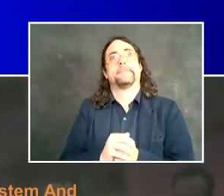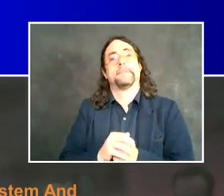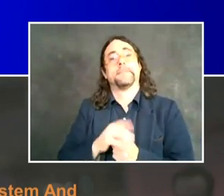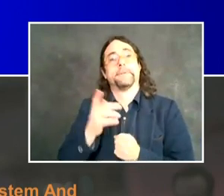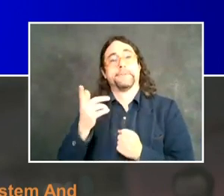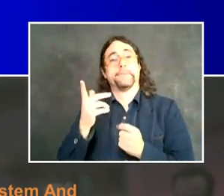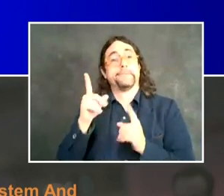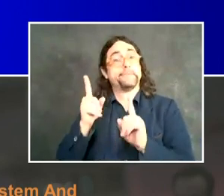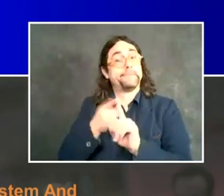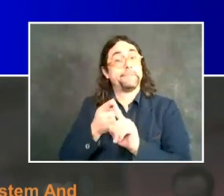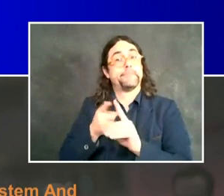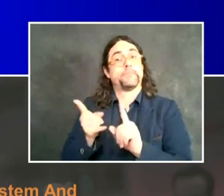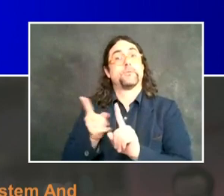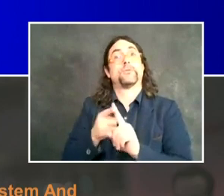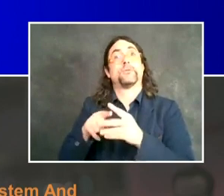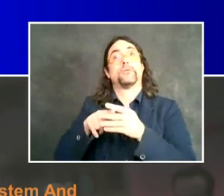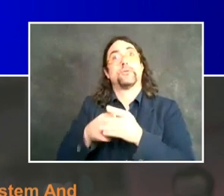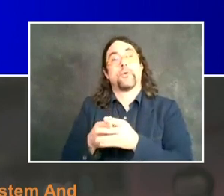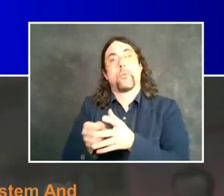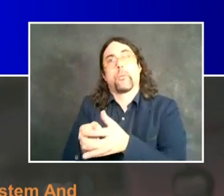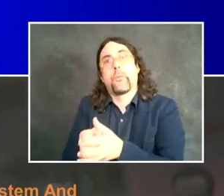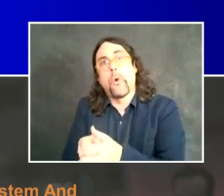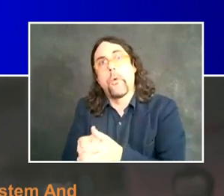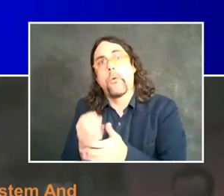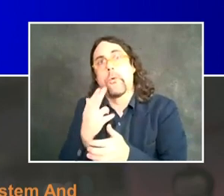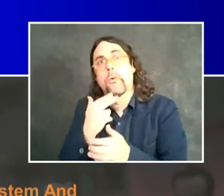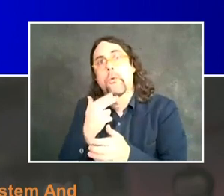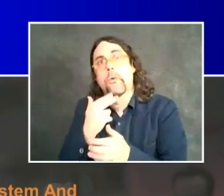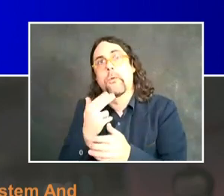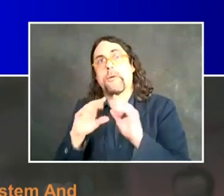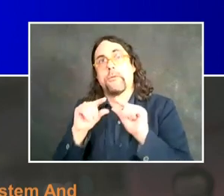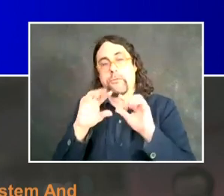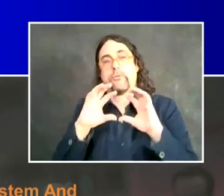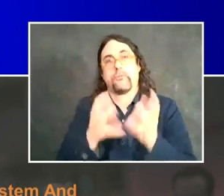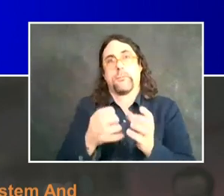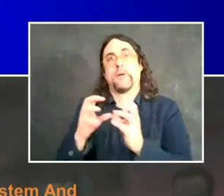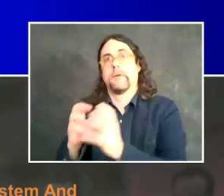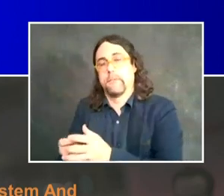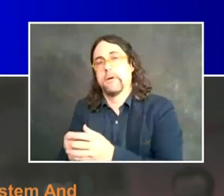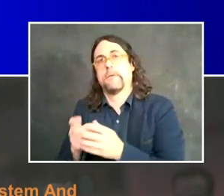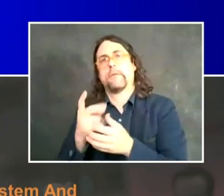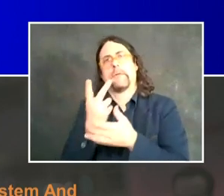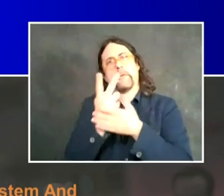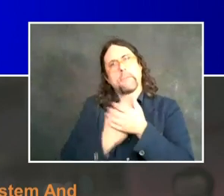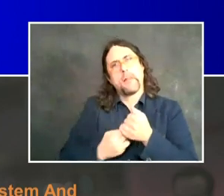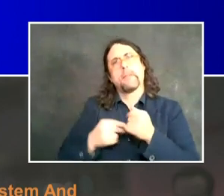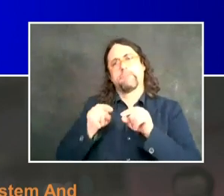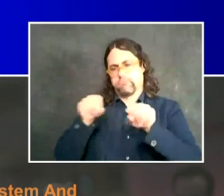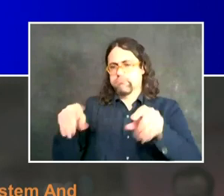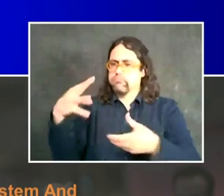HOSPITALS, AND PRIVATE HOSPITALS WILL ALSO BE TRAINED.